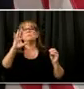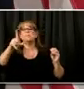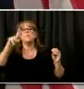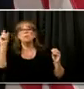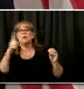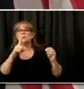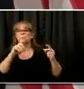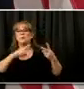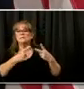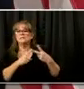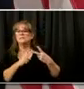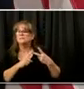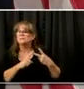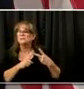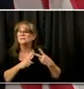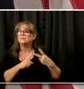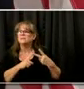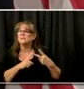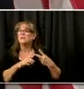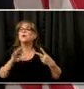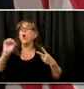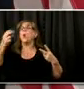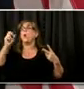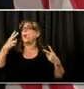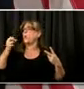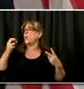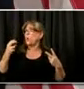So I think, you know, Dr. Herlihy was here last week and I think that